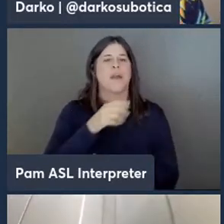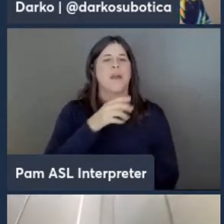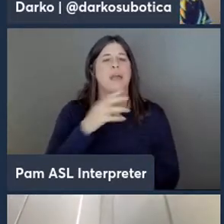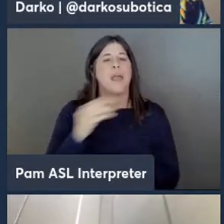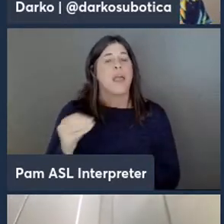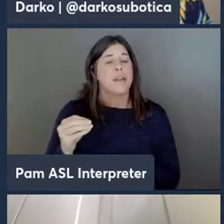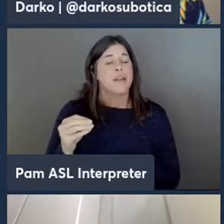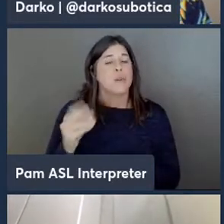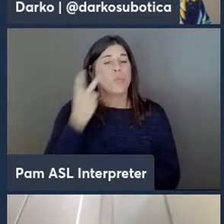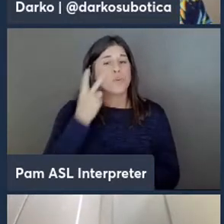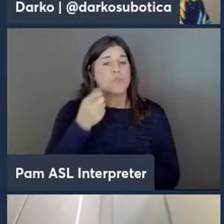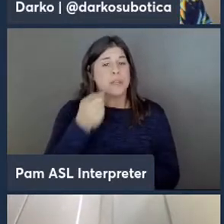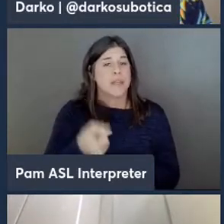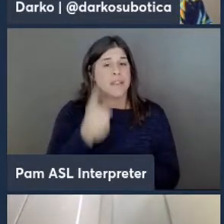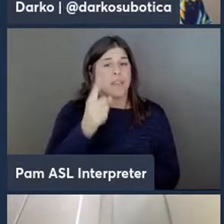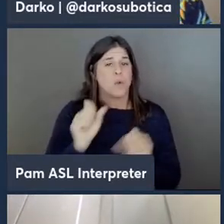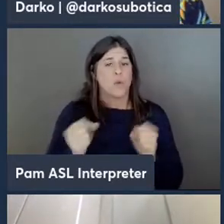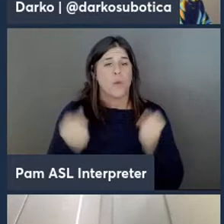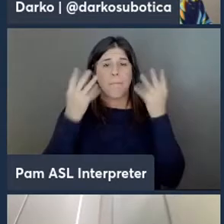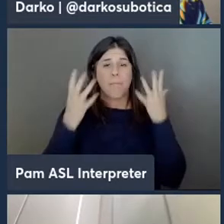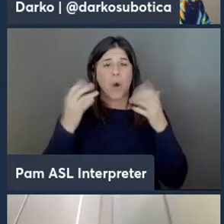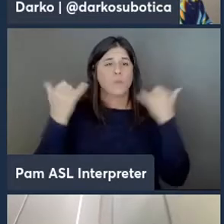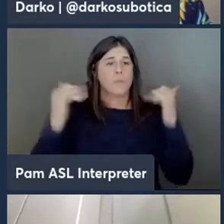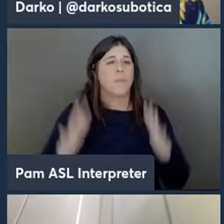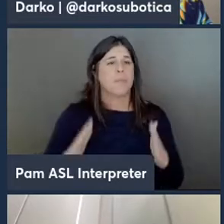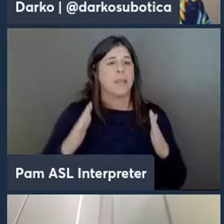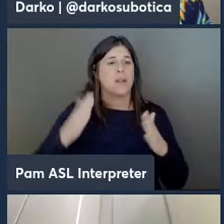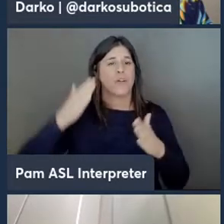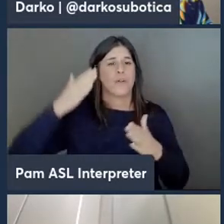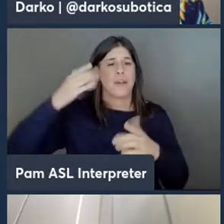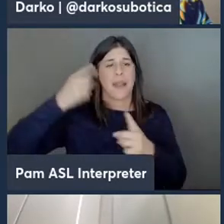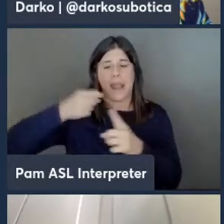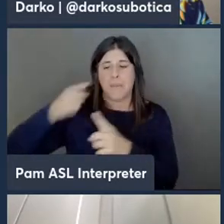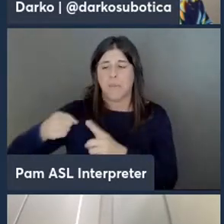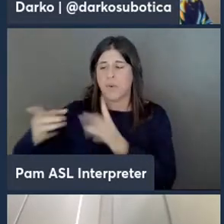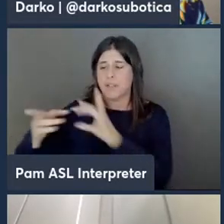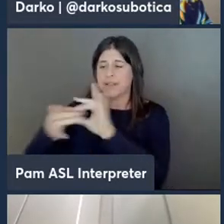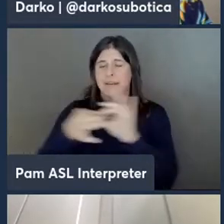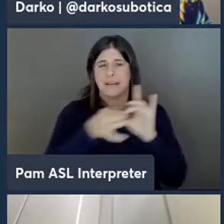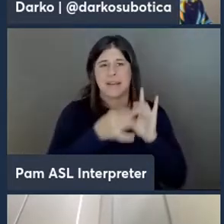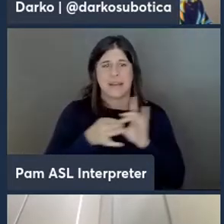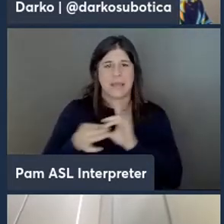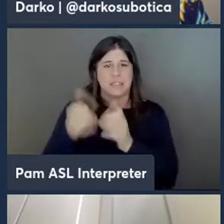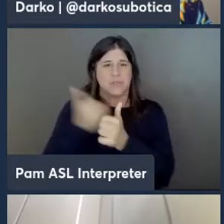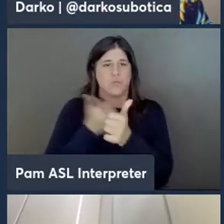here is we can have multiple player end points actually connecting to each of these individual sessions.